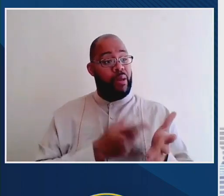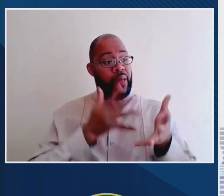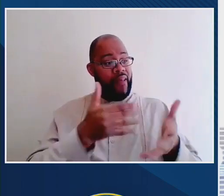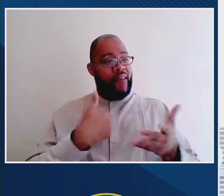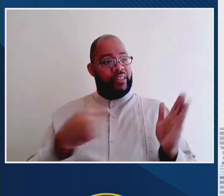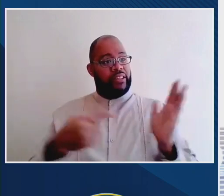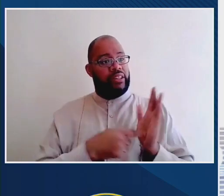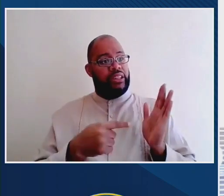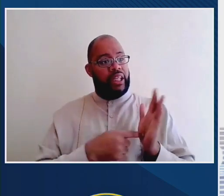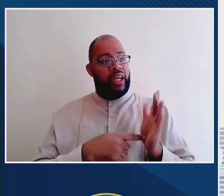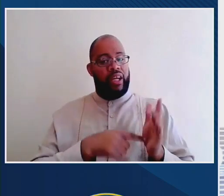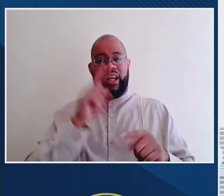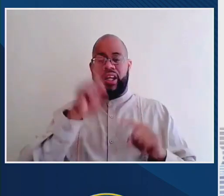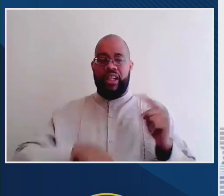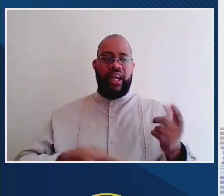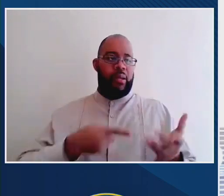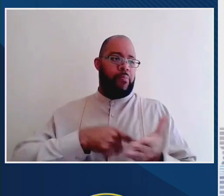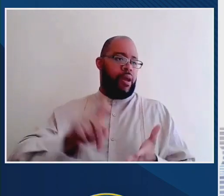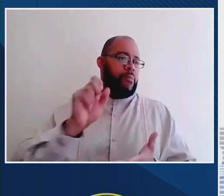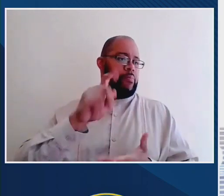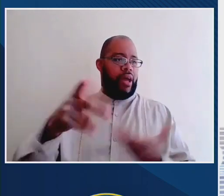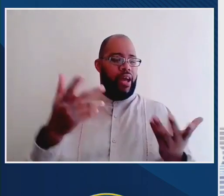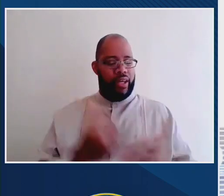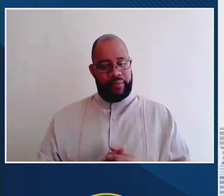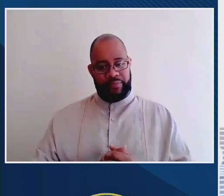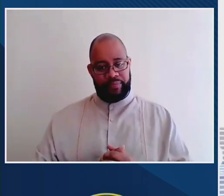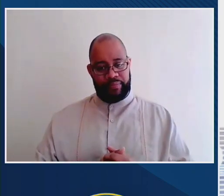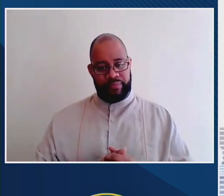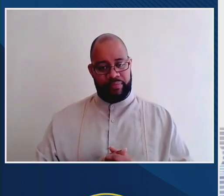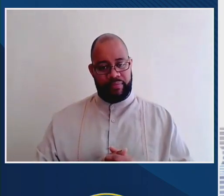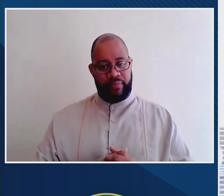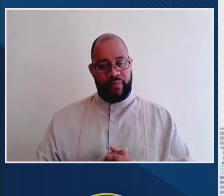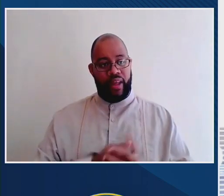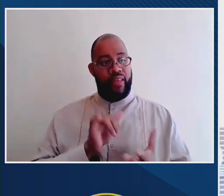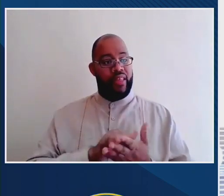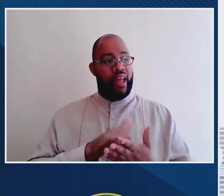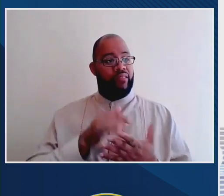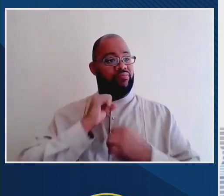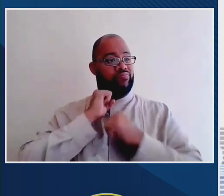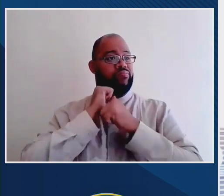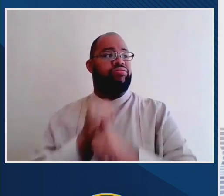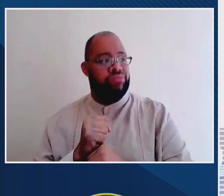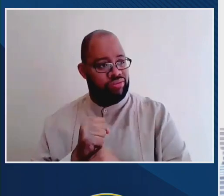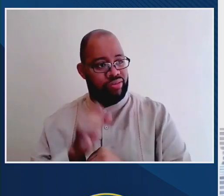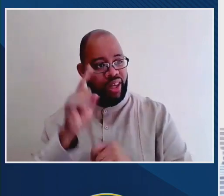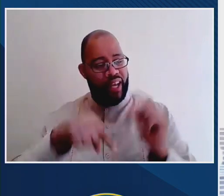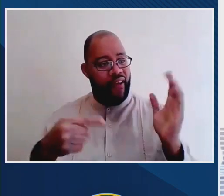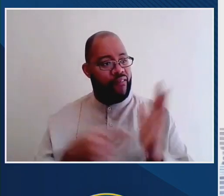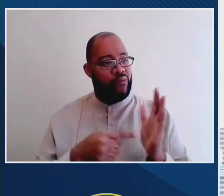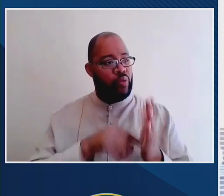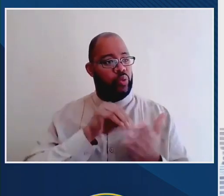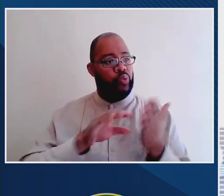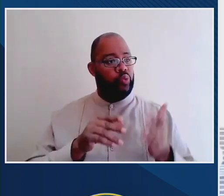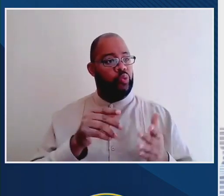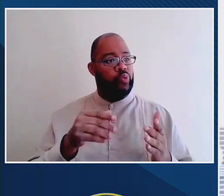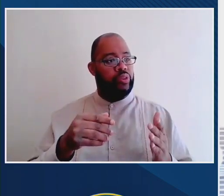can't afford to repay. And the albatross of unaffordable student debts can also change the trajectories of